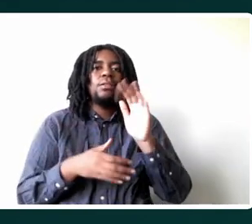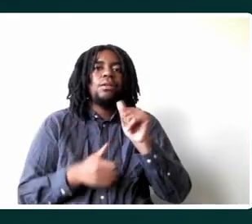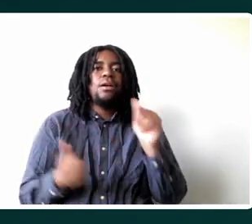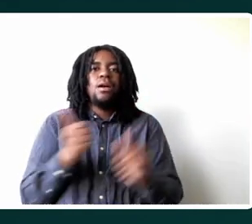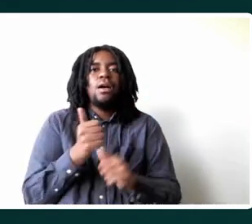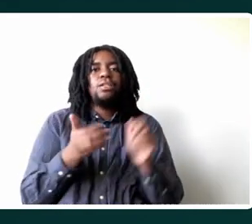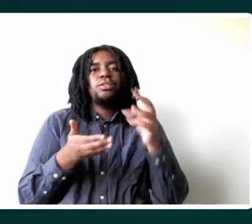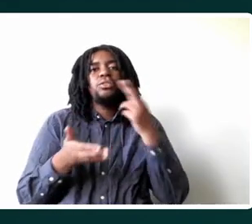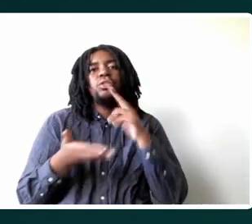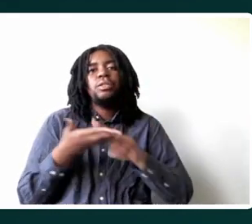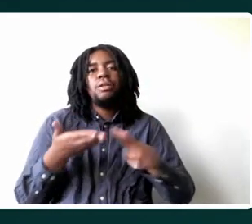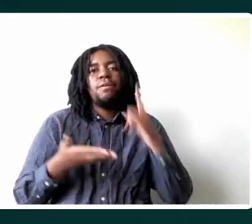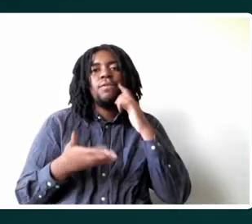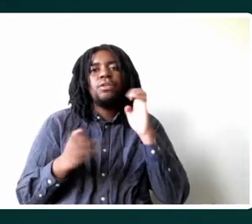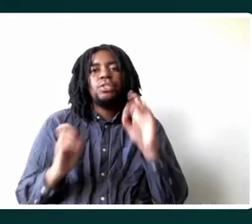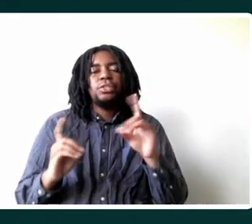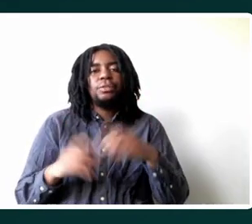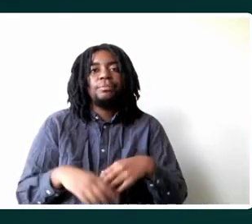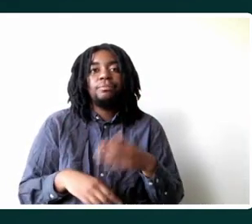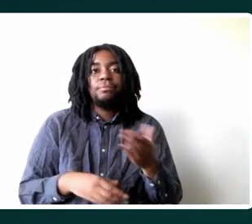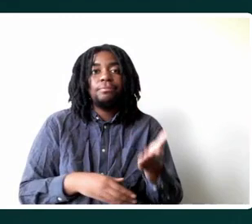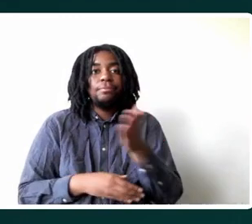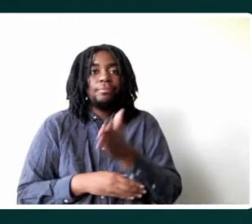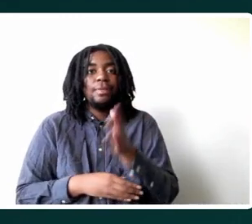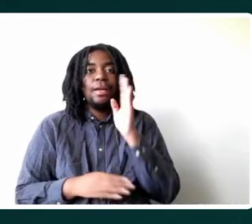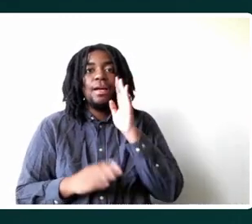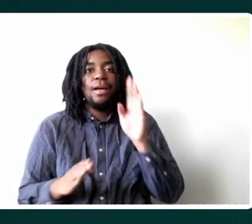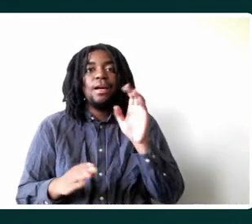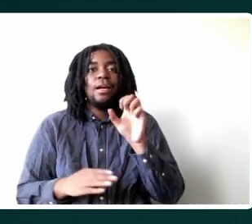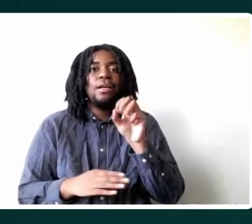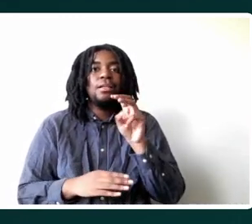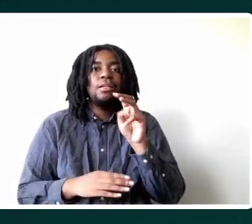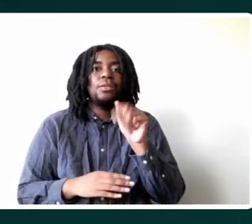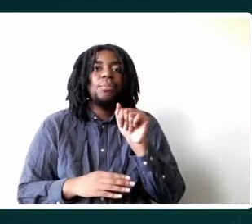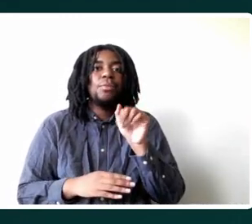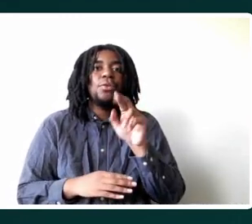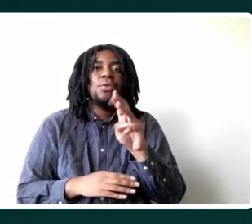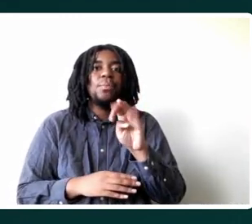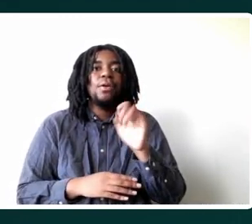Samir Meghelli. I'm the senior curator at the Smithsonian Anacostia Community Museum